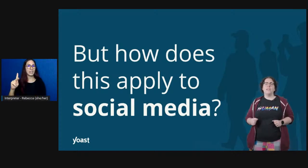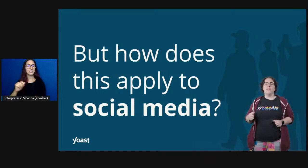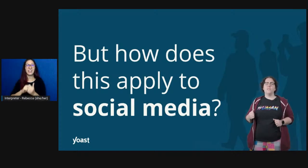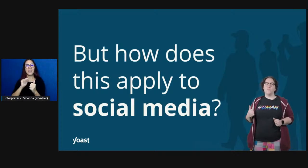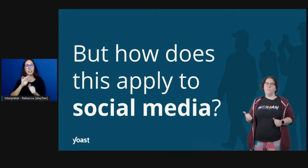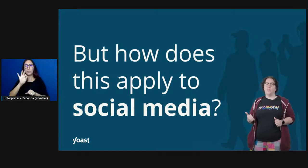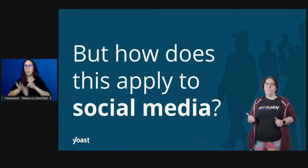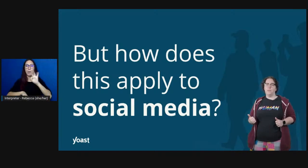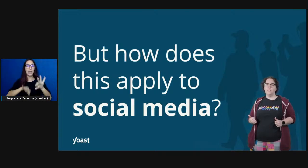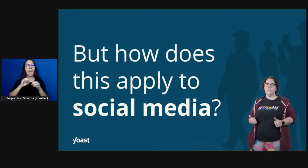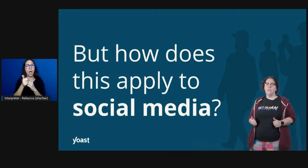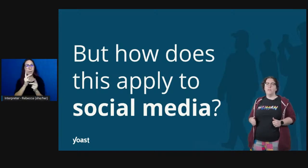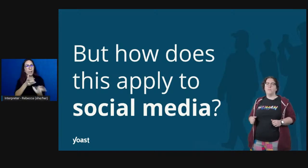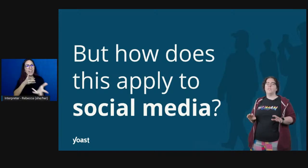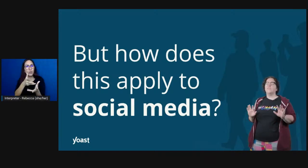More users, more retweets, likes, link clicks